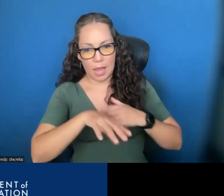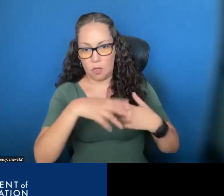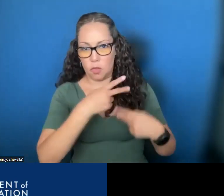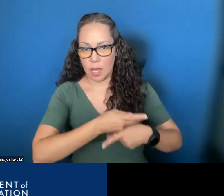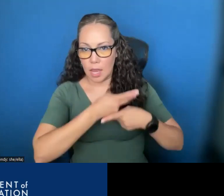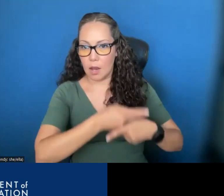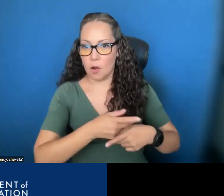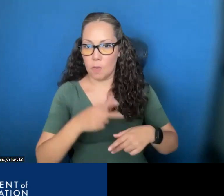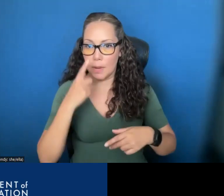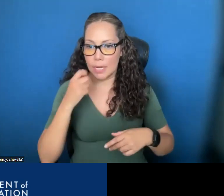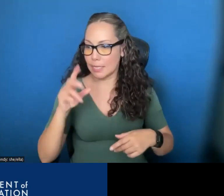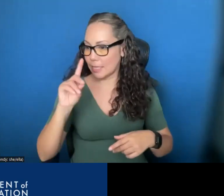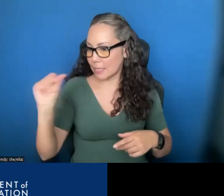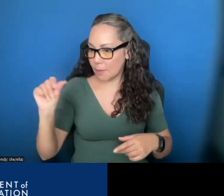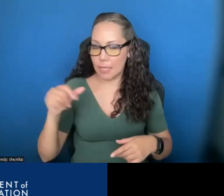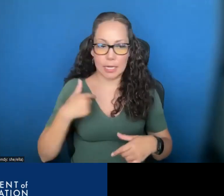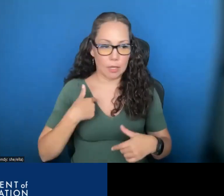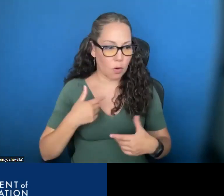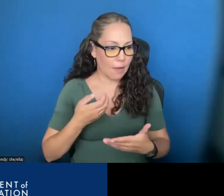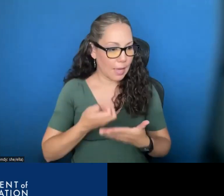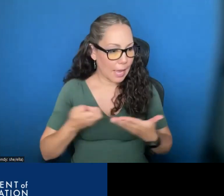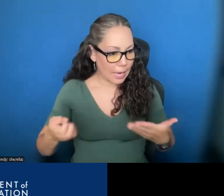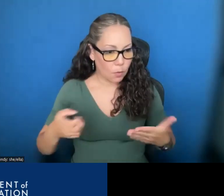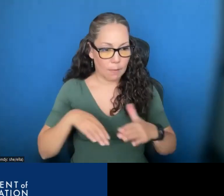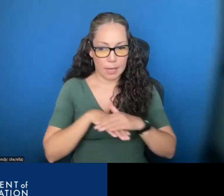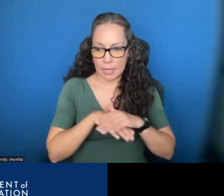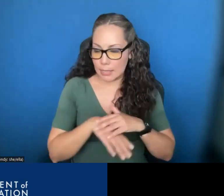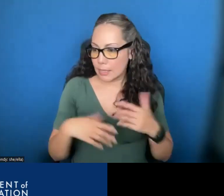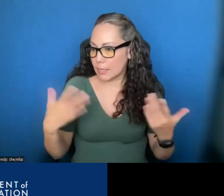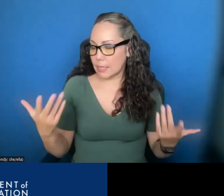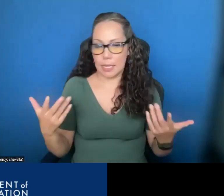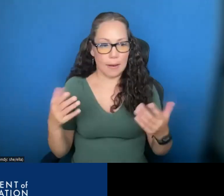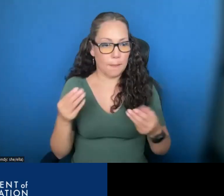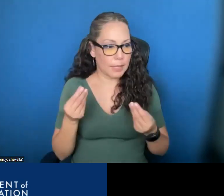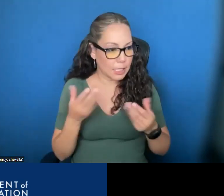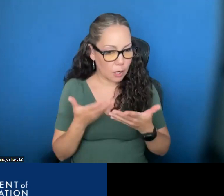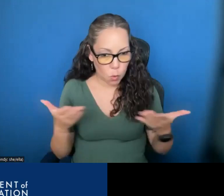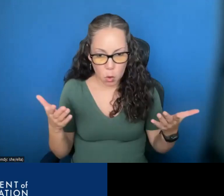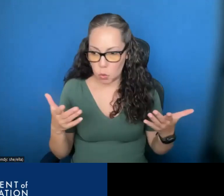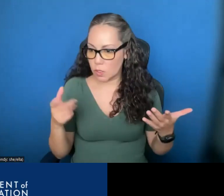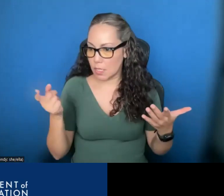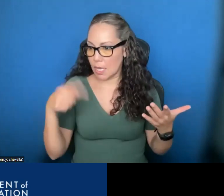they didn't have access to accessible equipment or materials that they um were in accessible